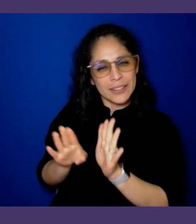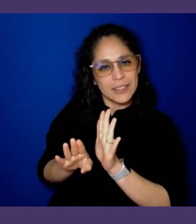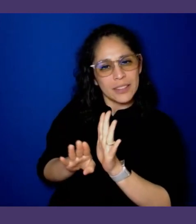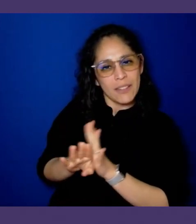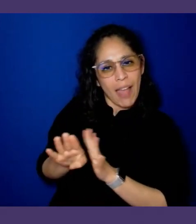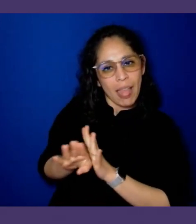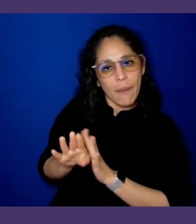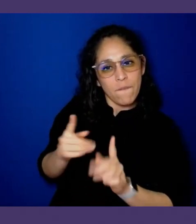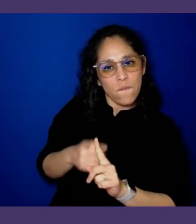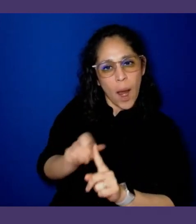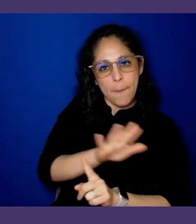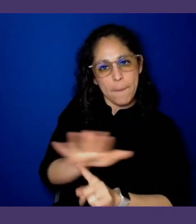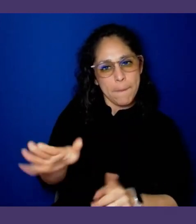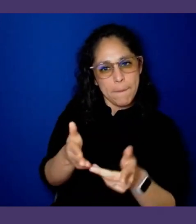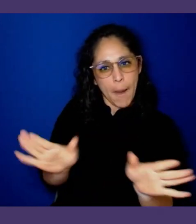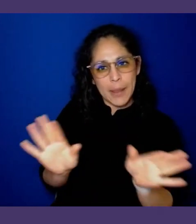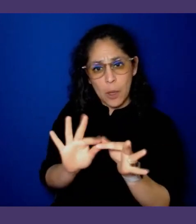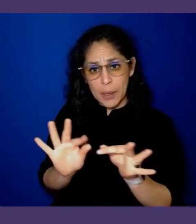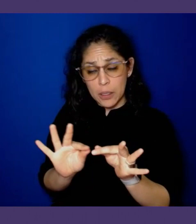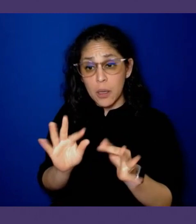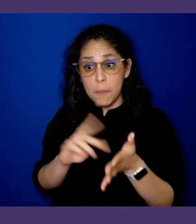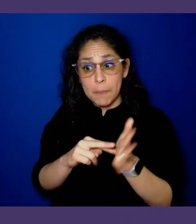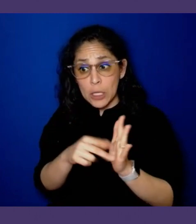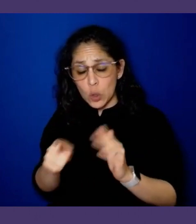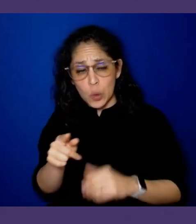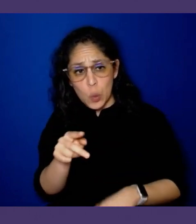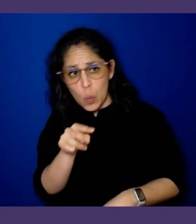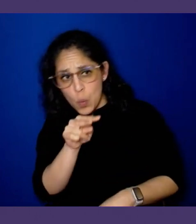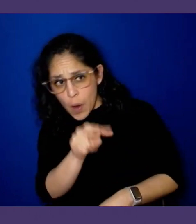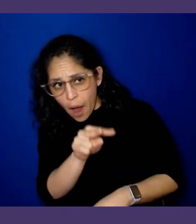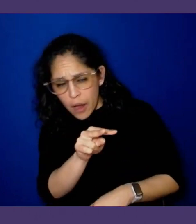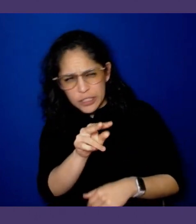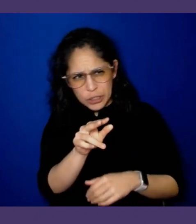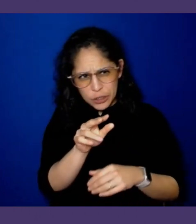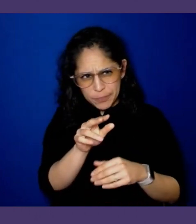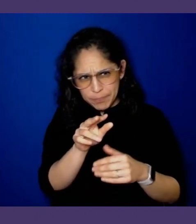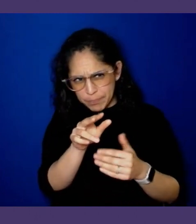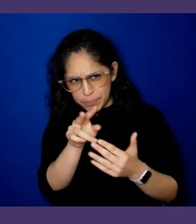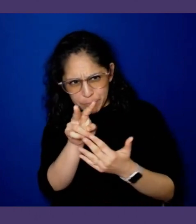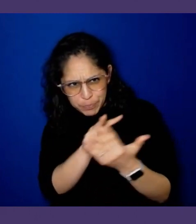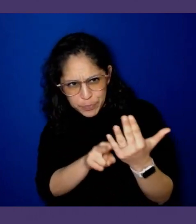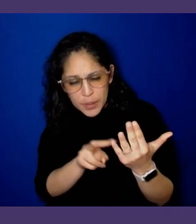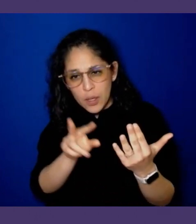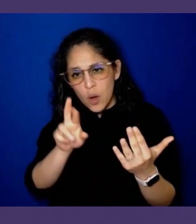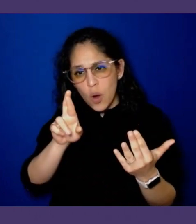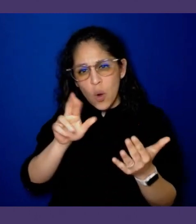You can watch and you can look at the rough drafts, the minutes of meetings.